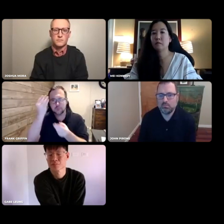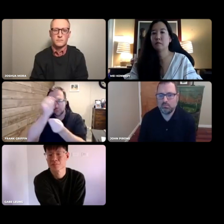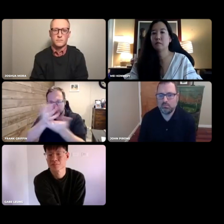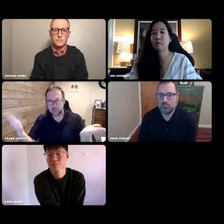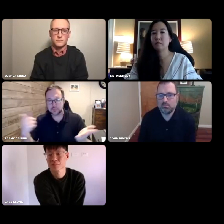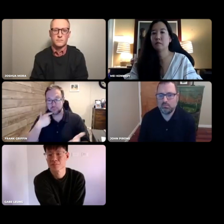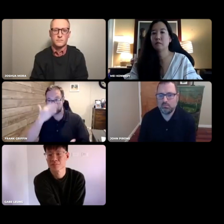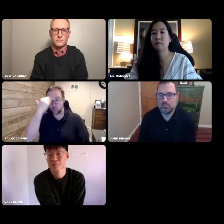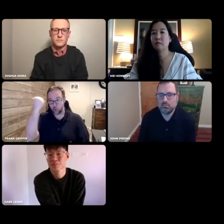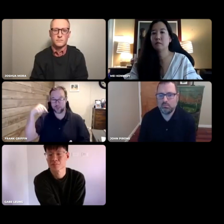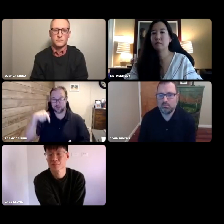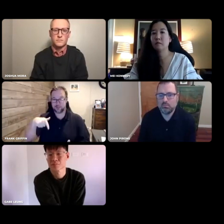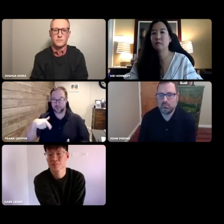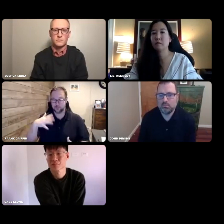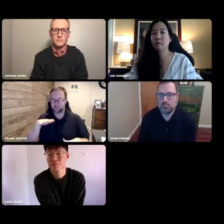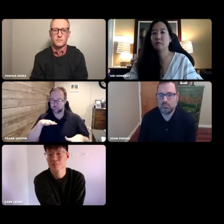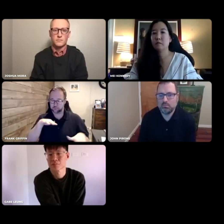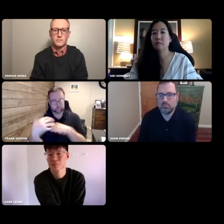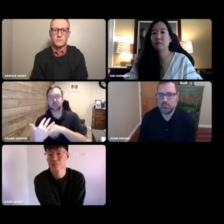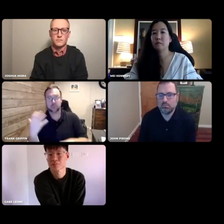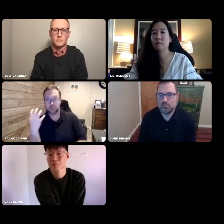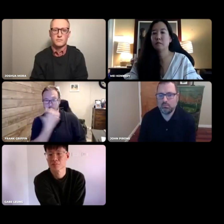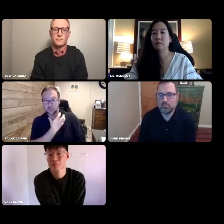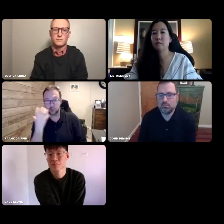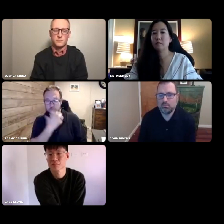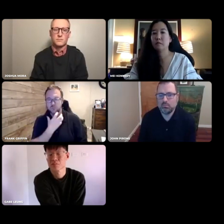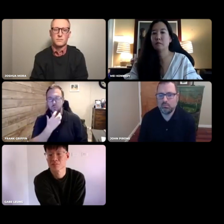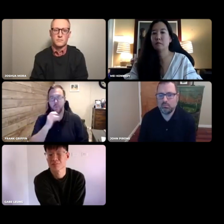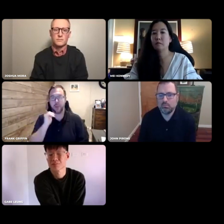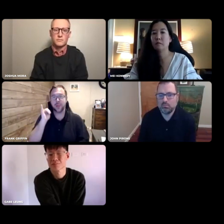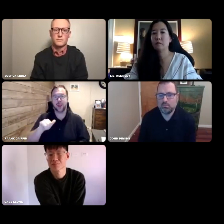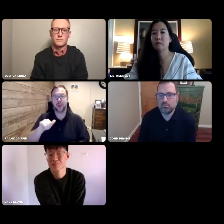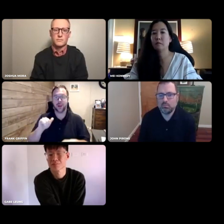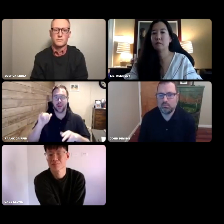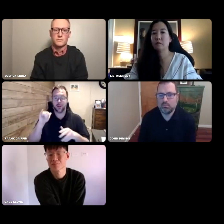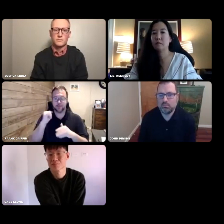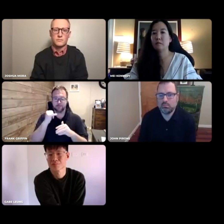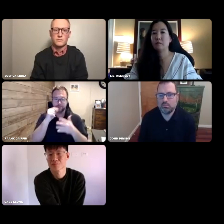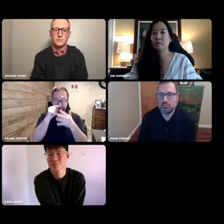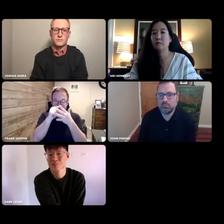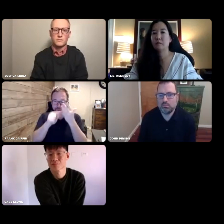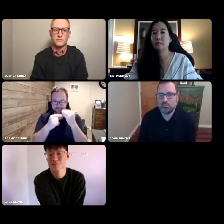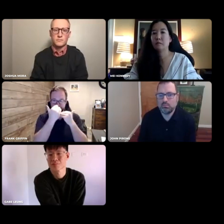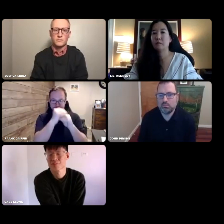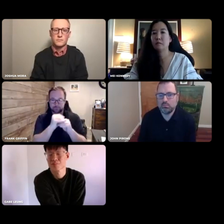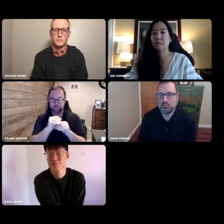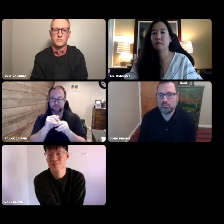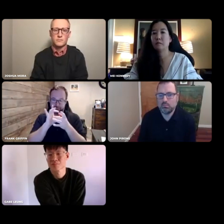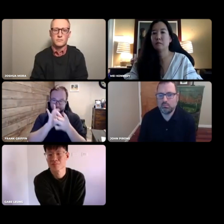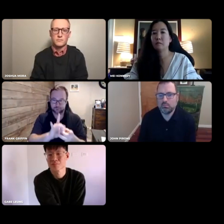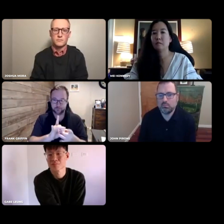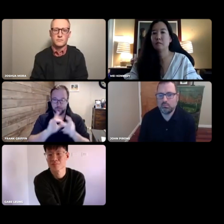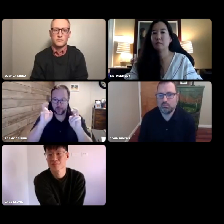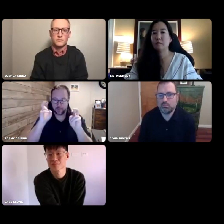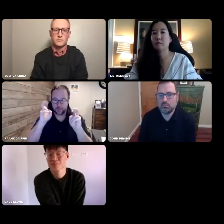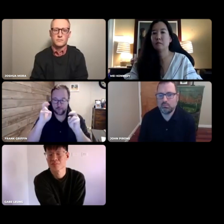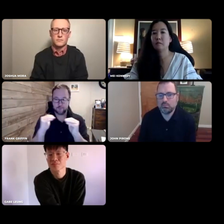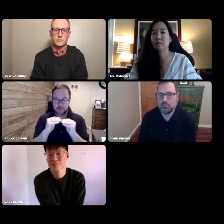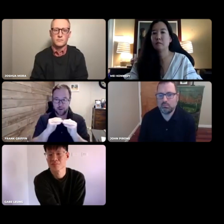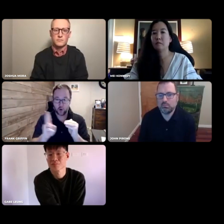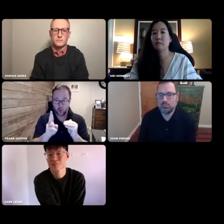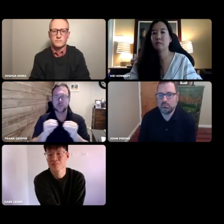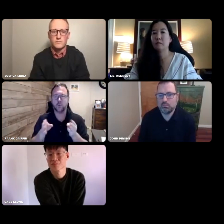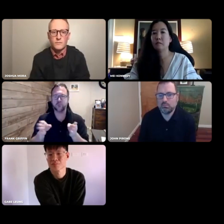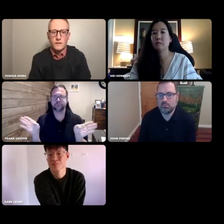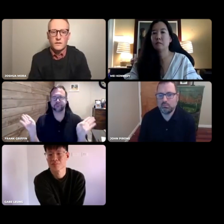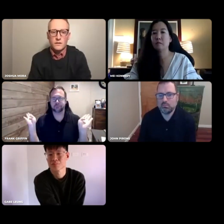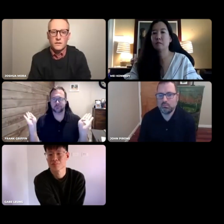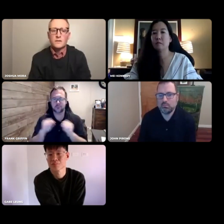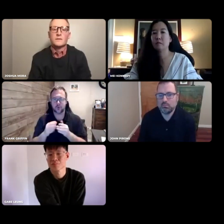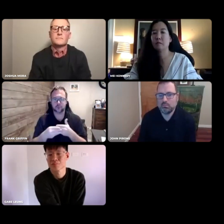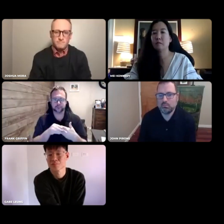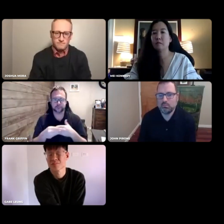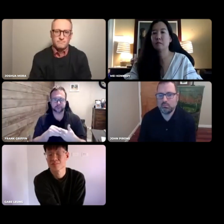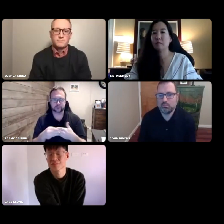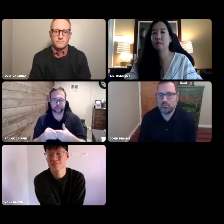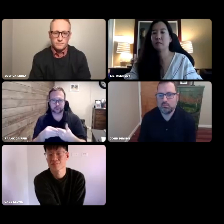Many libraries say if you forget this -- well, of course, not with what's going on right